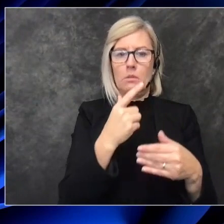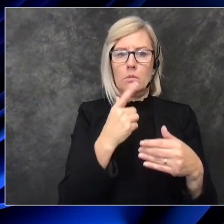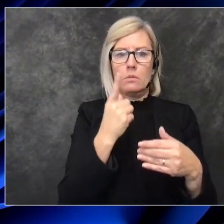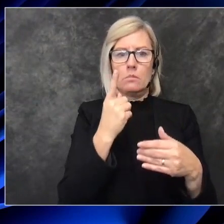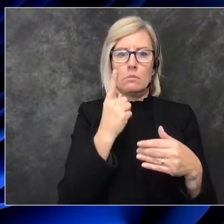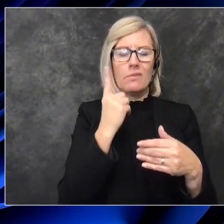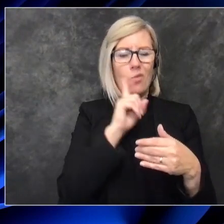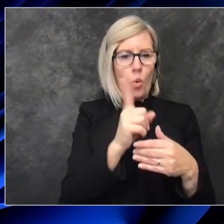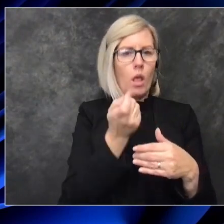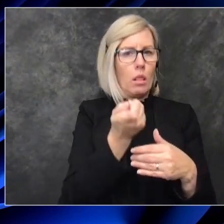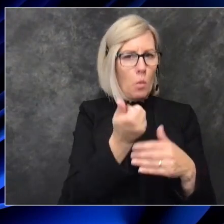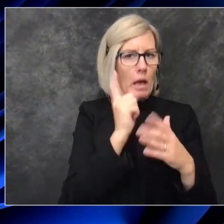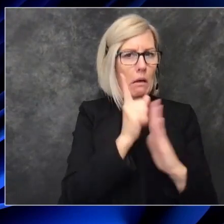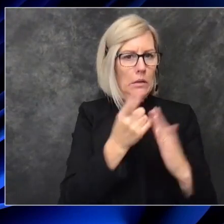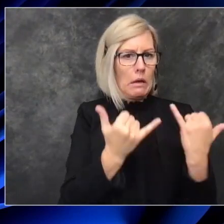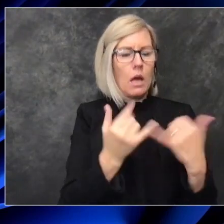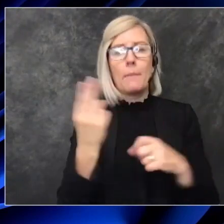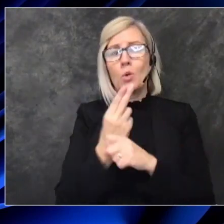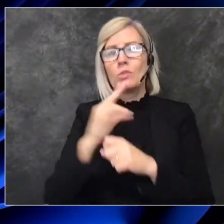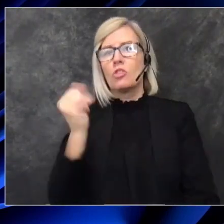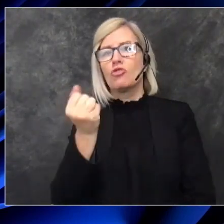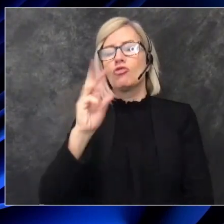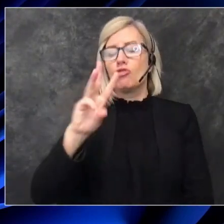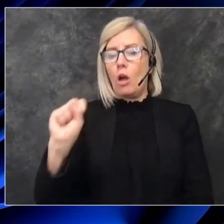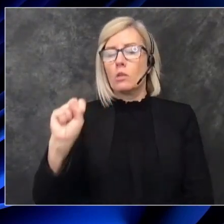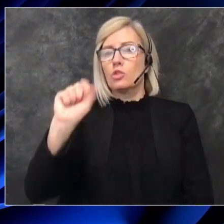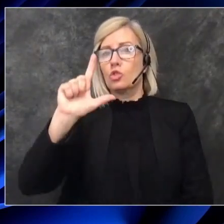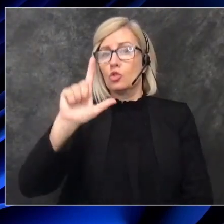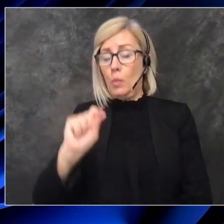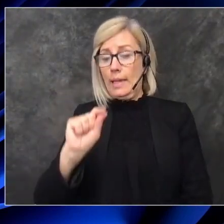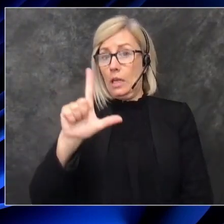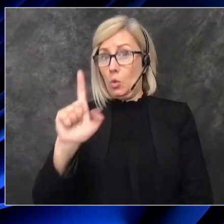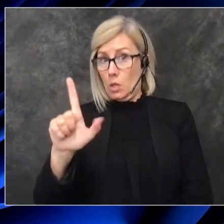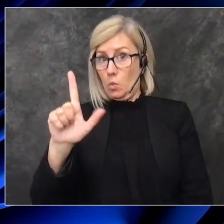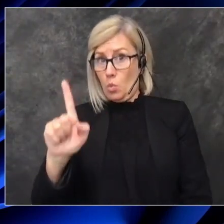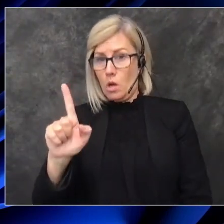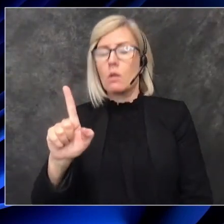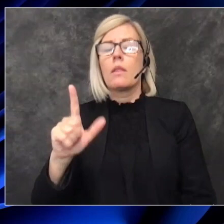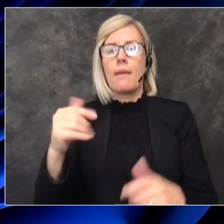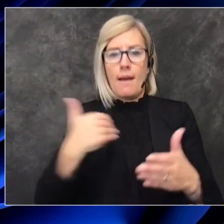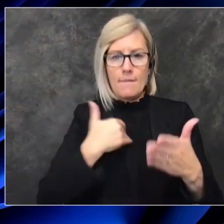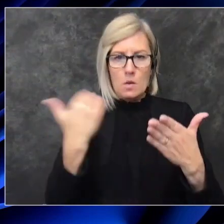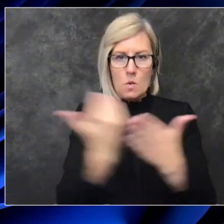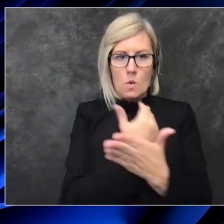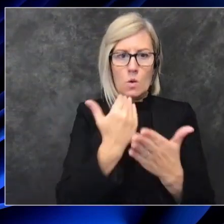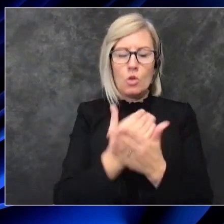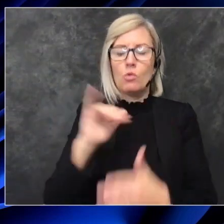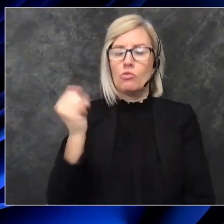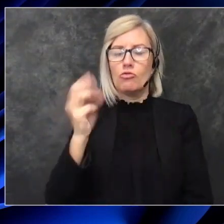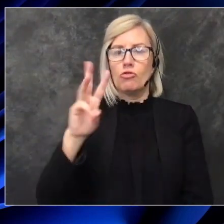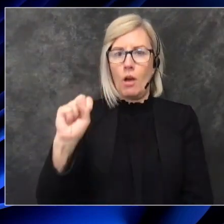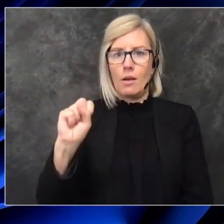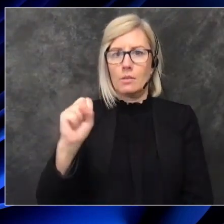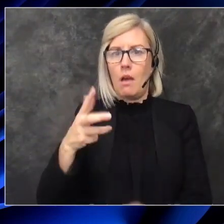I'm using Jaws 2021. There are new JAWS updates, so I'm actually planning to